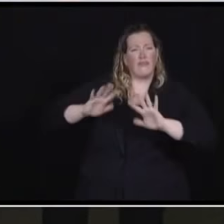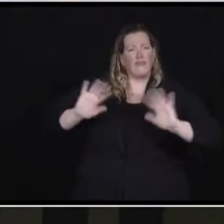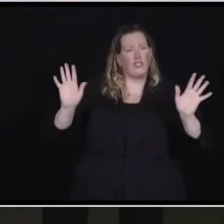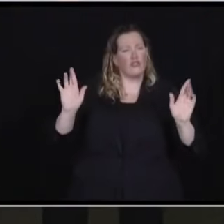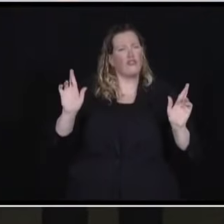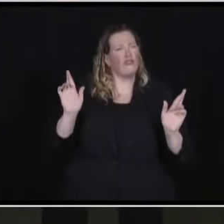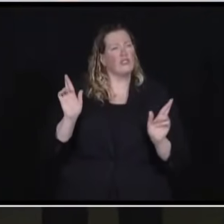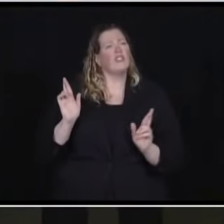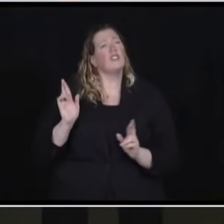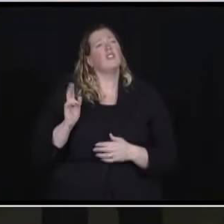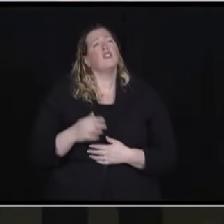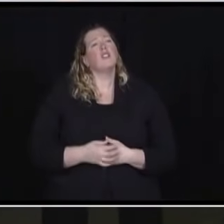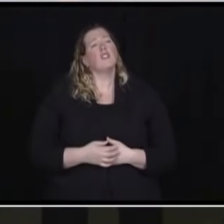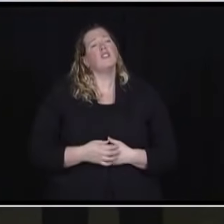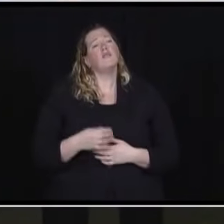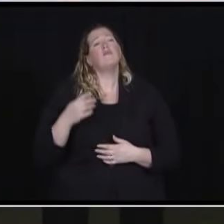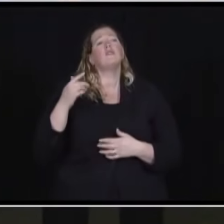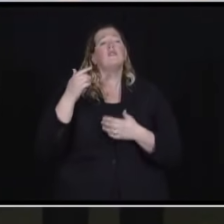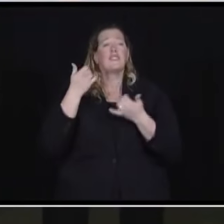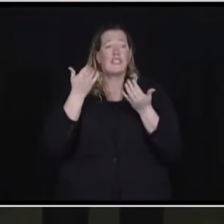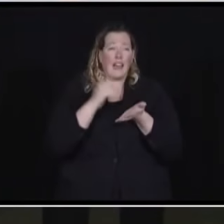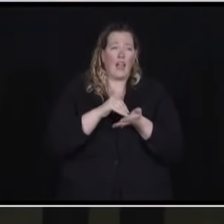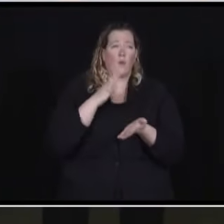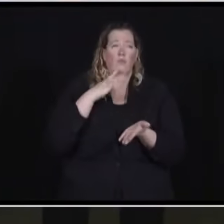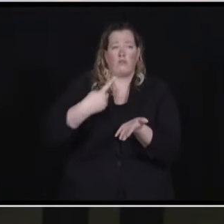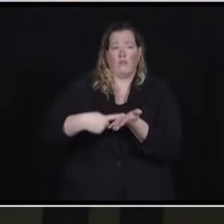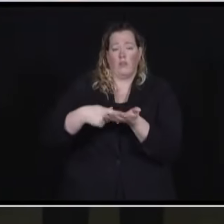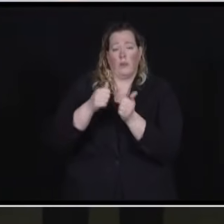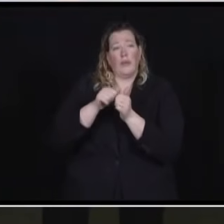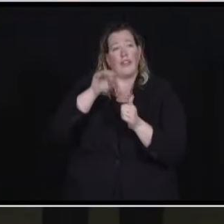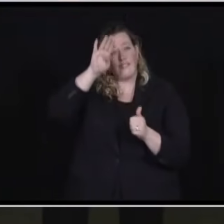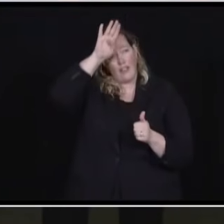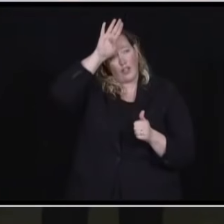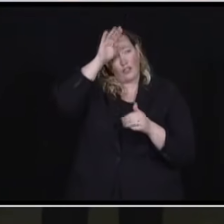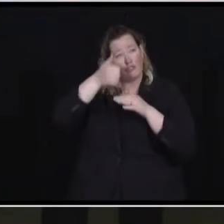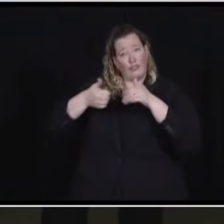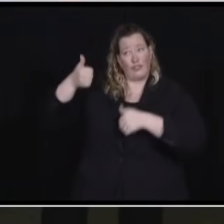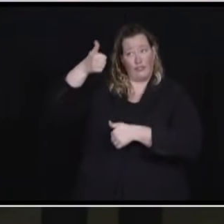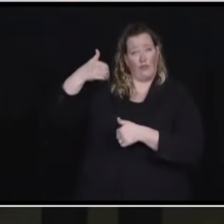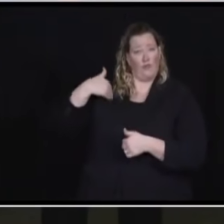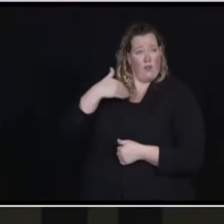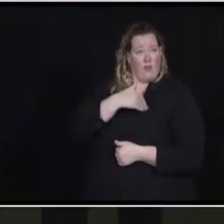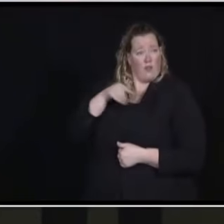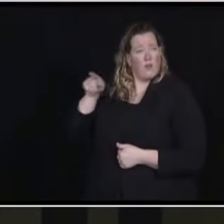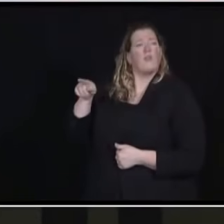locations like we see with people getting tested? First of all, I don't really want to speculate